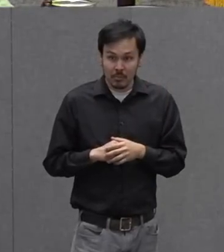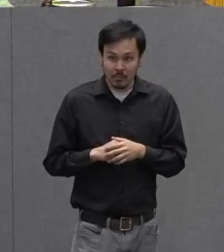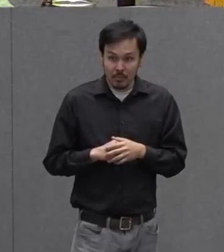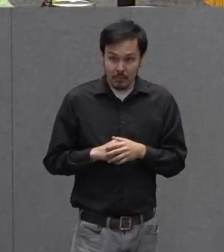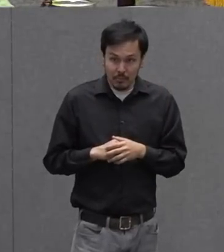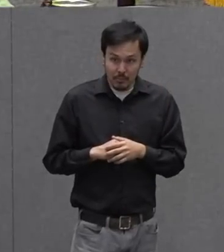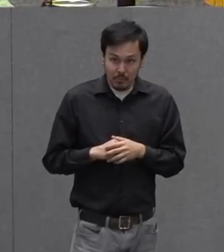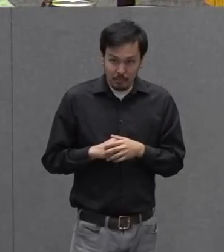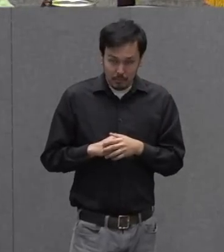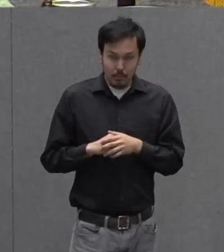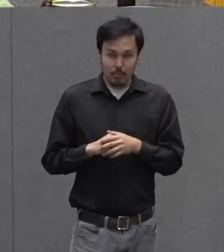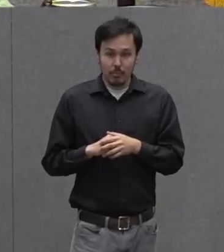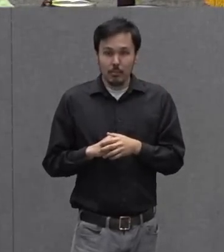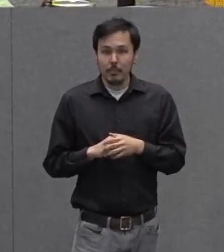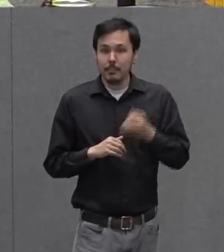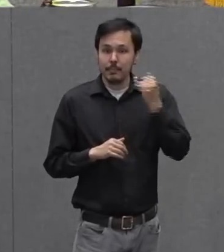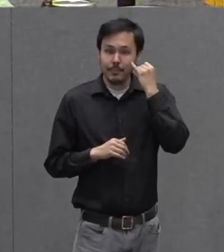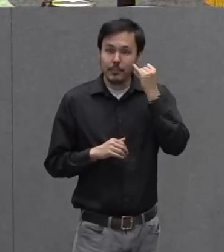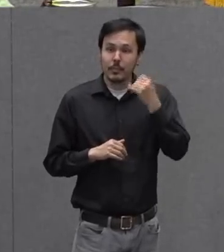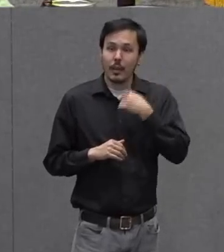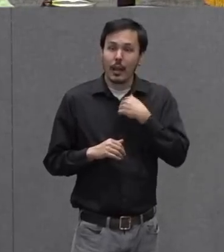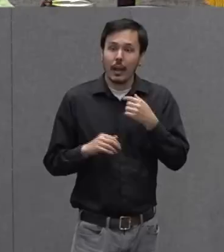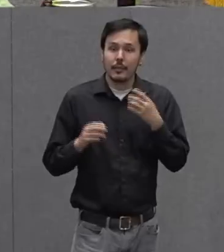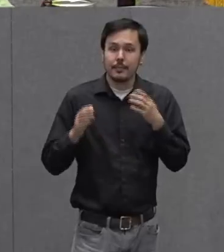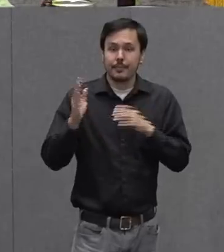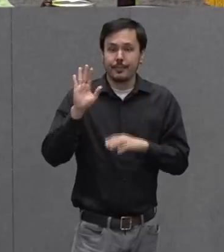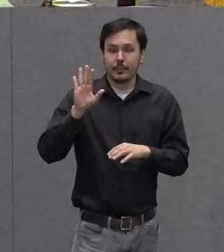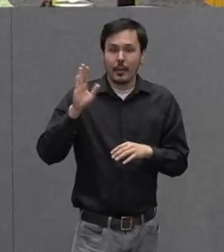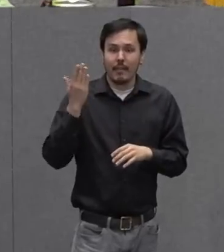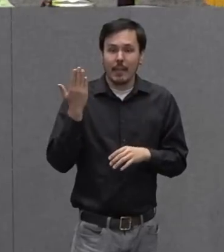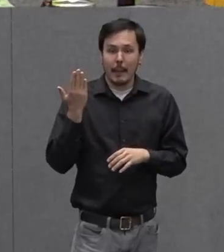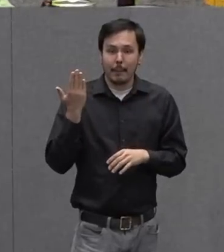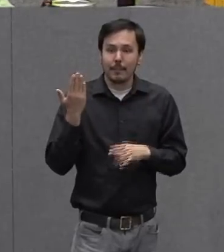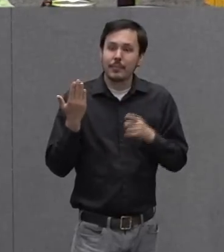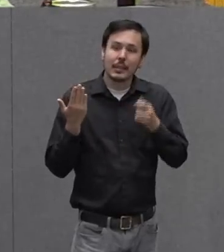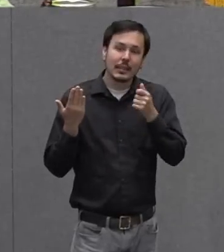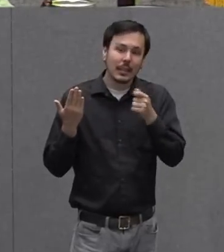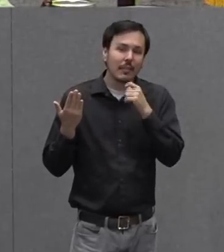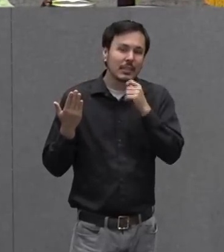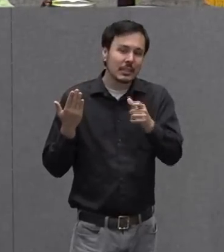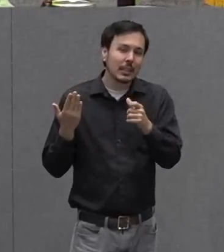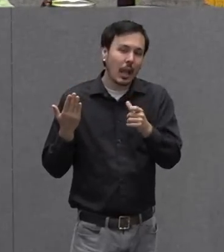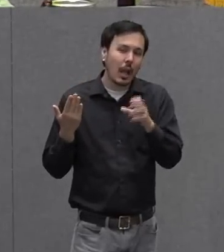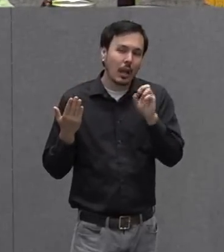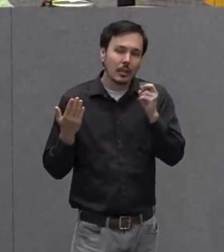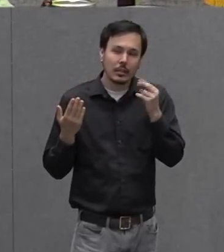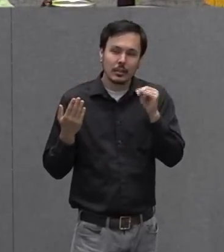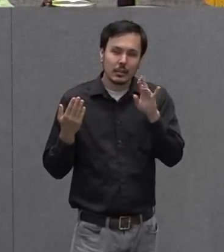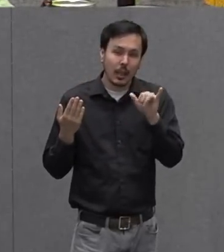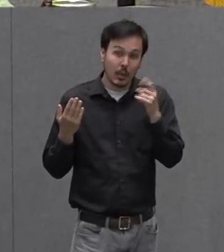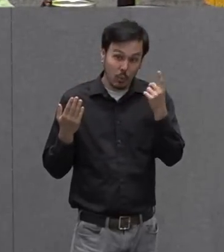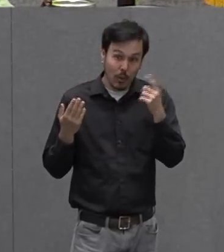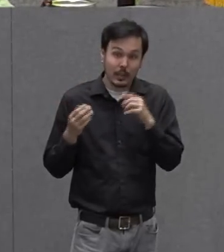What happens when I shine it on the side that's not so shiny? It has two sides. One is shinier than the other.